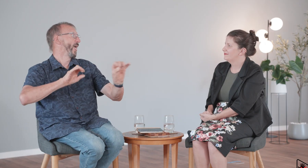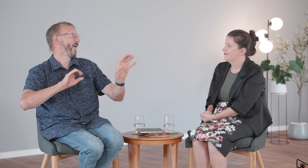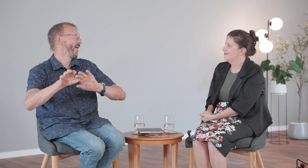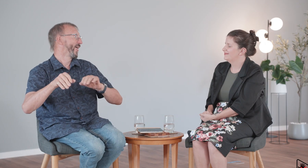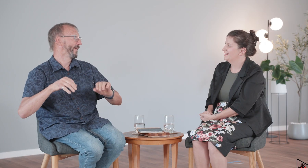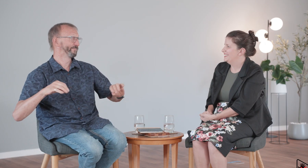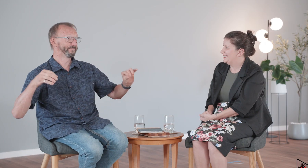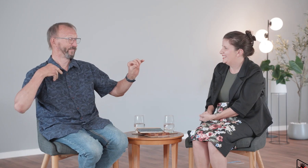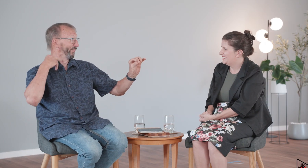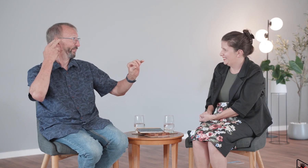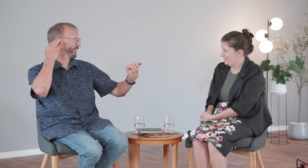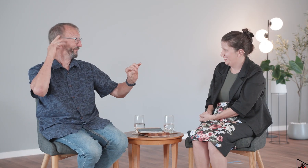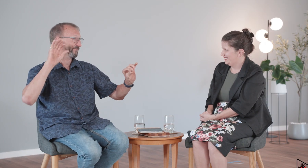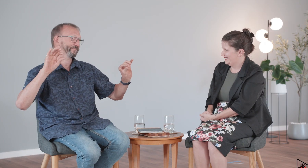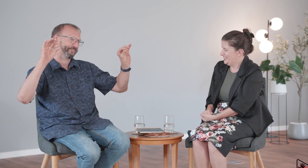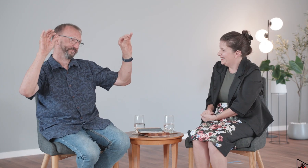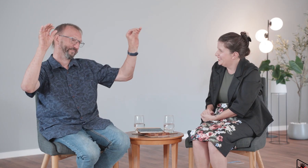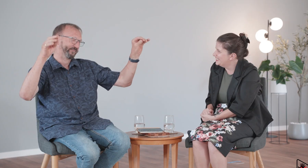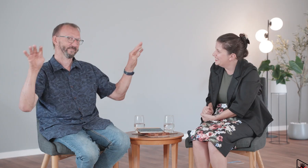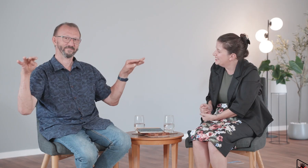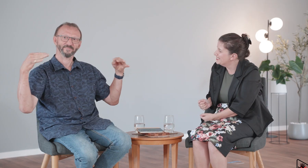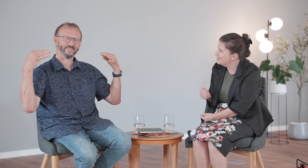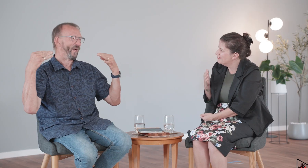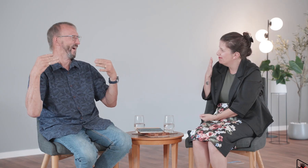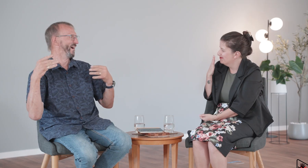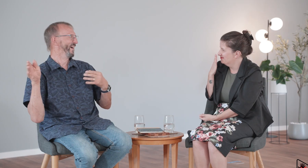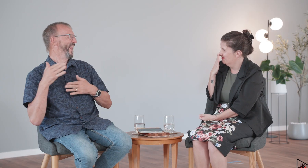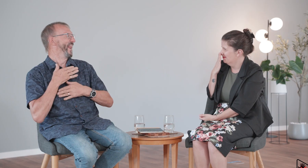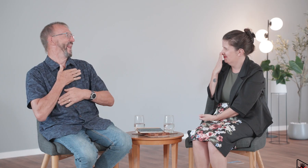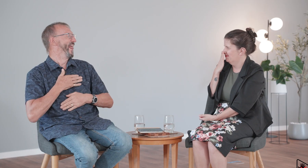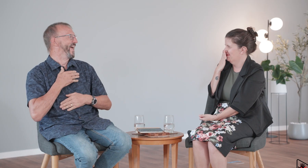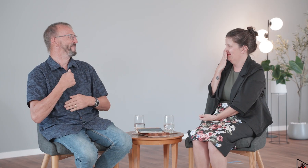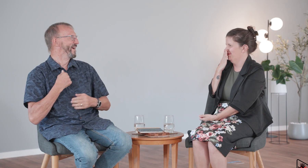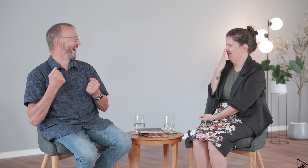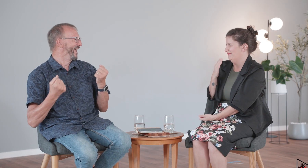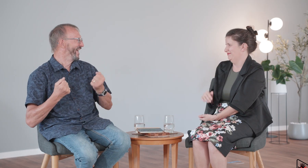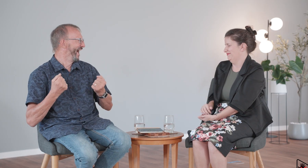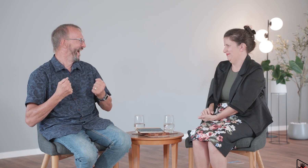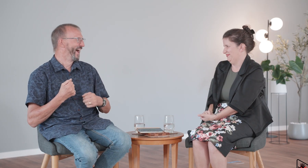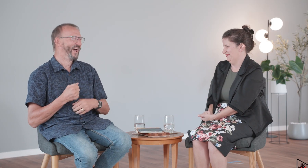the horn was connected to that as well. So I opened the bonnet and propped it up and the